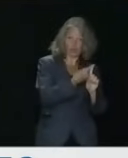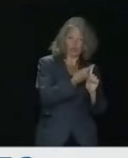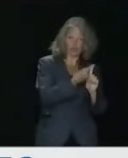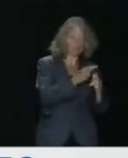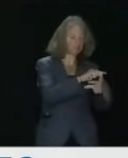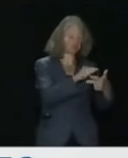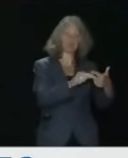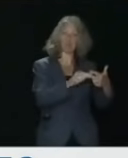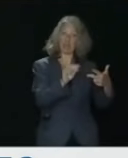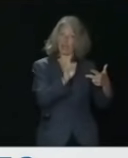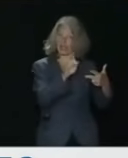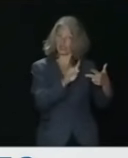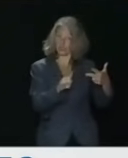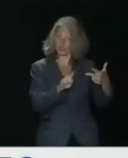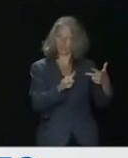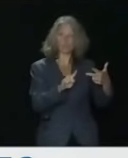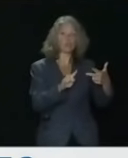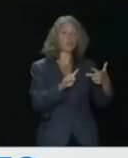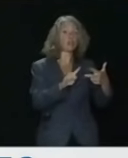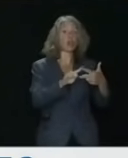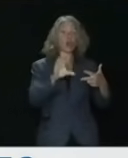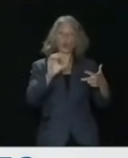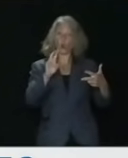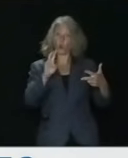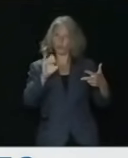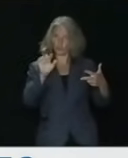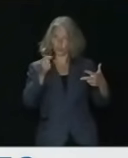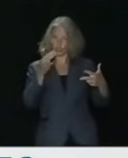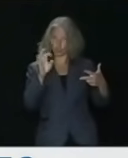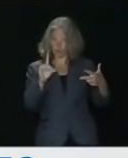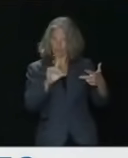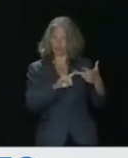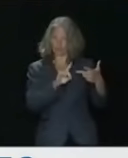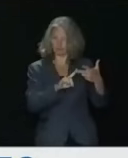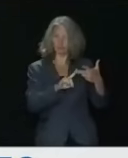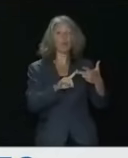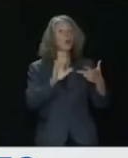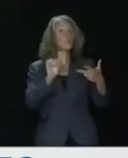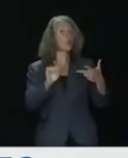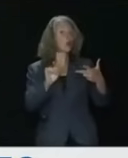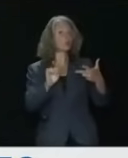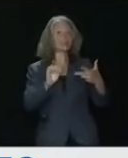SPECIFICALLY ADVISING THAT